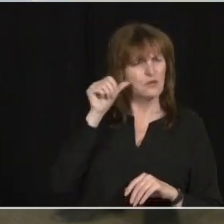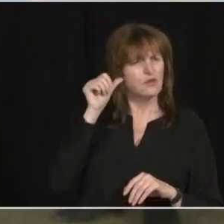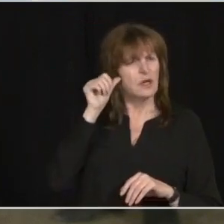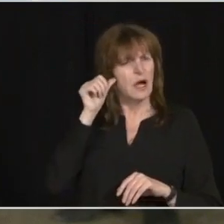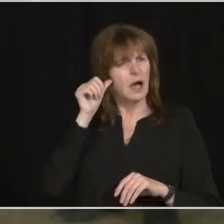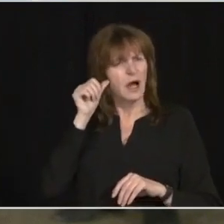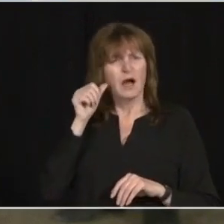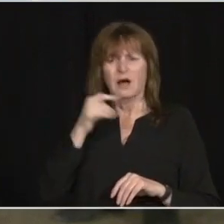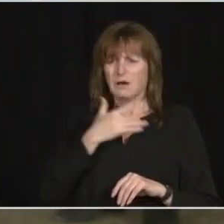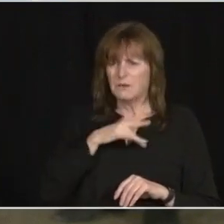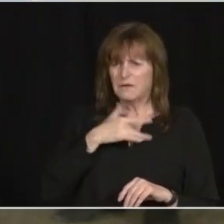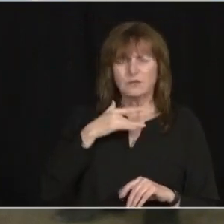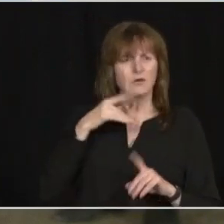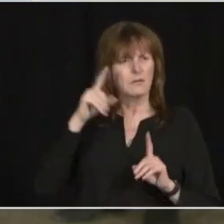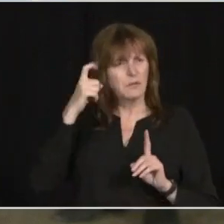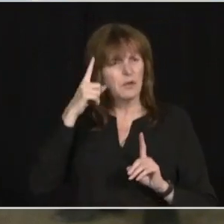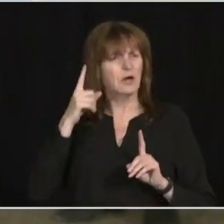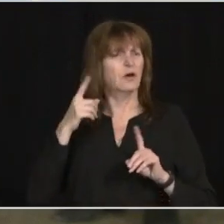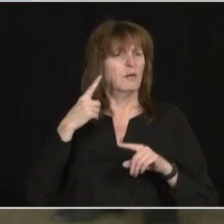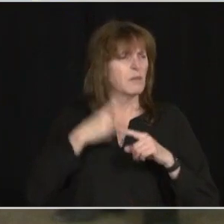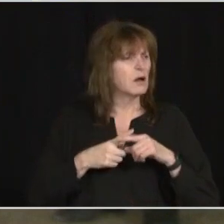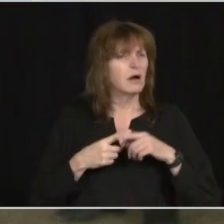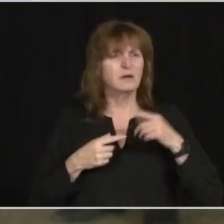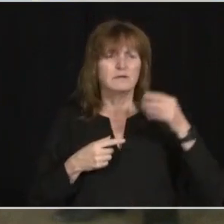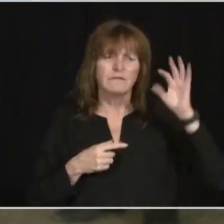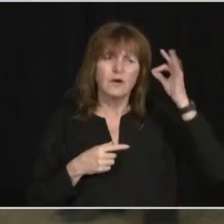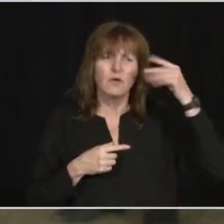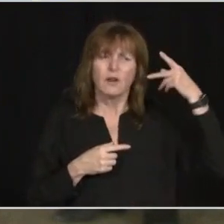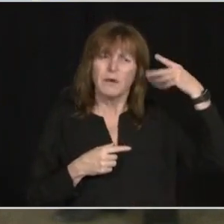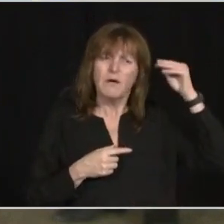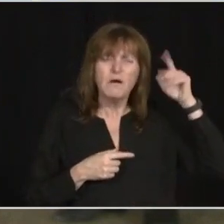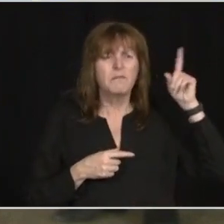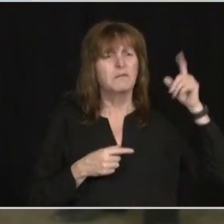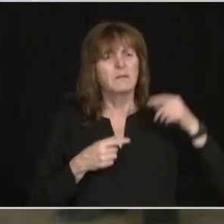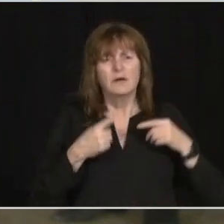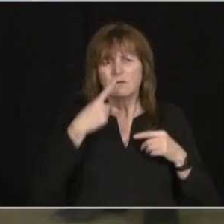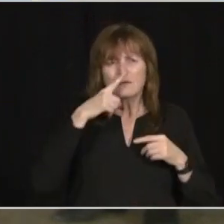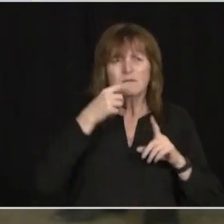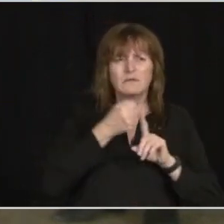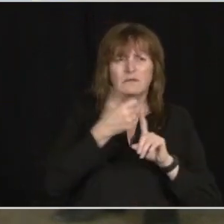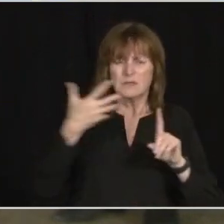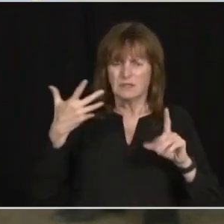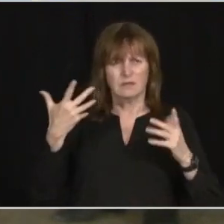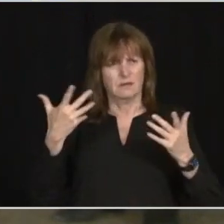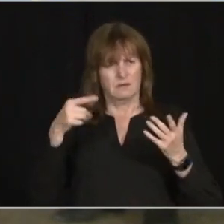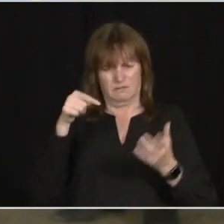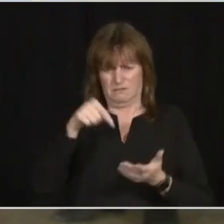specifically on steps to reopen the Canadian economy? I know you want to take a measured approach,